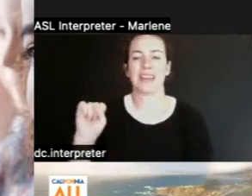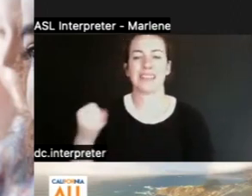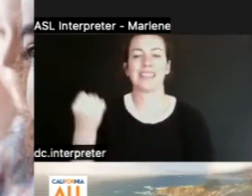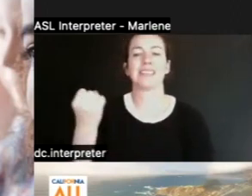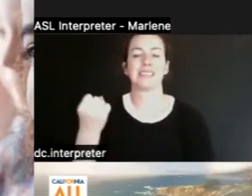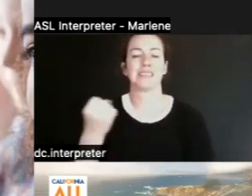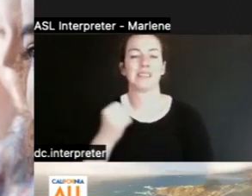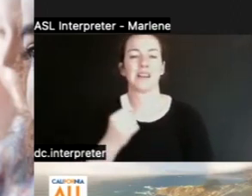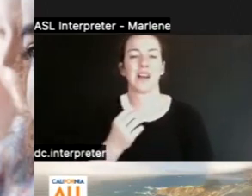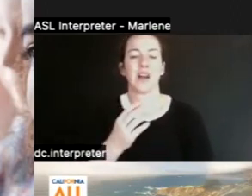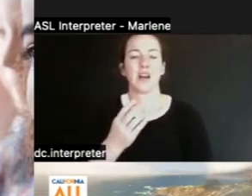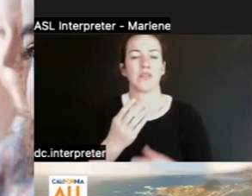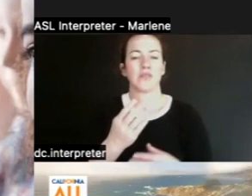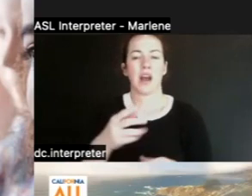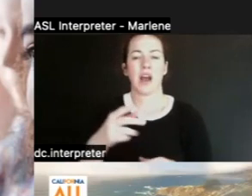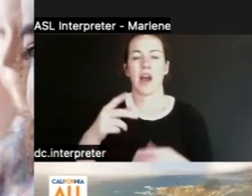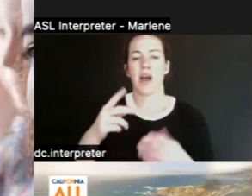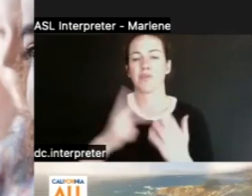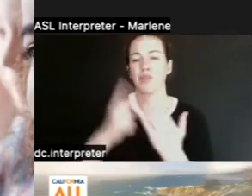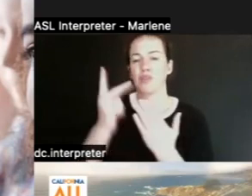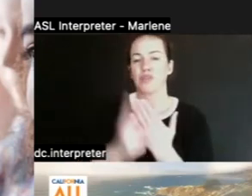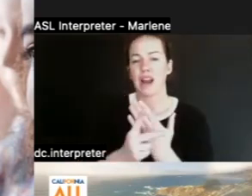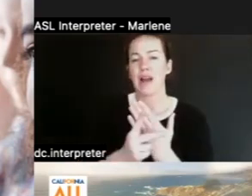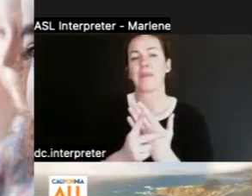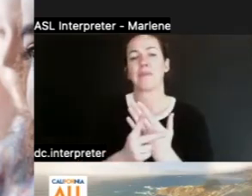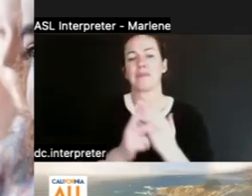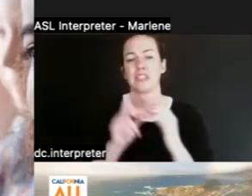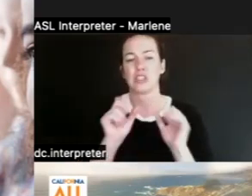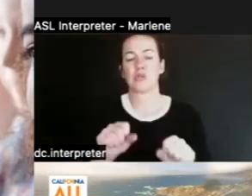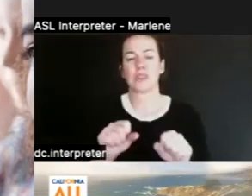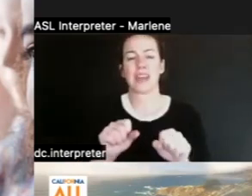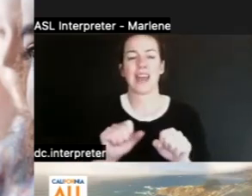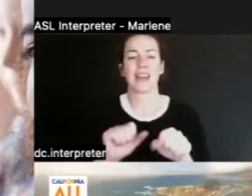thing. It became a programmable building that you can. You can program it to be whatever needs you